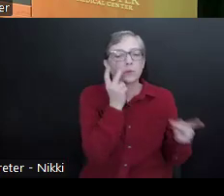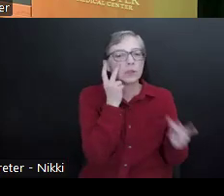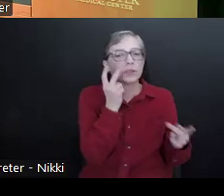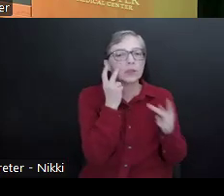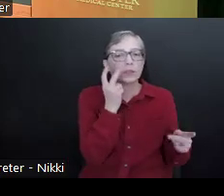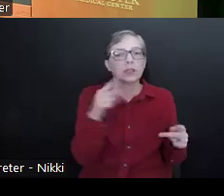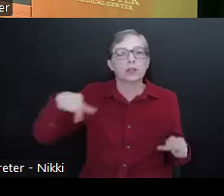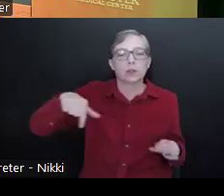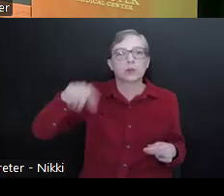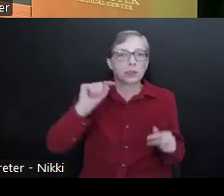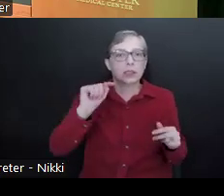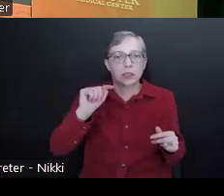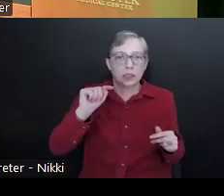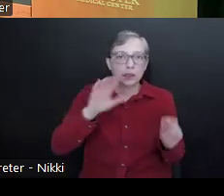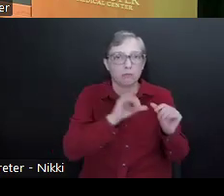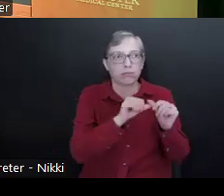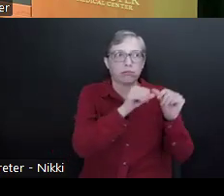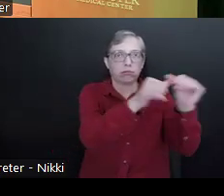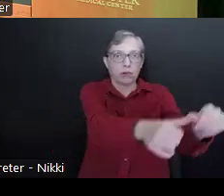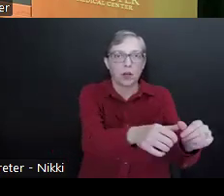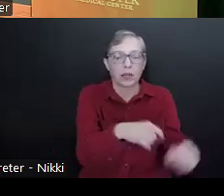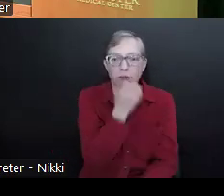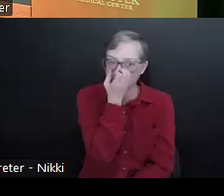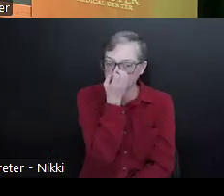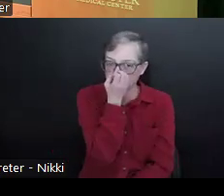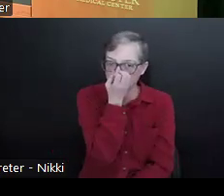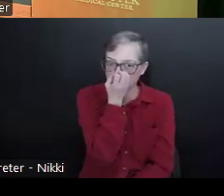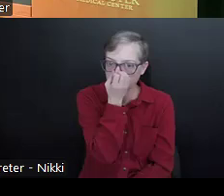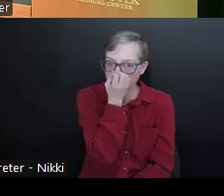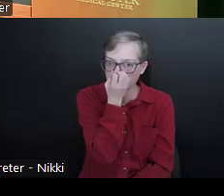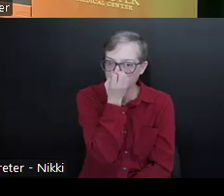for the most part the other kinds of medications that we're talking about like certuline certuline